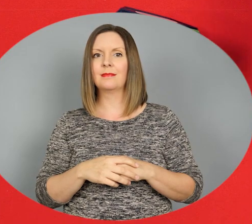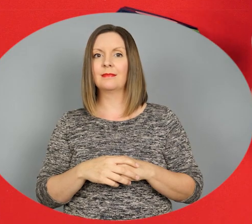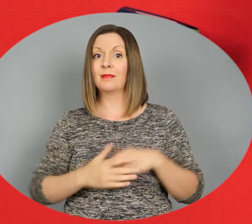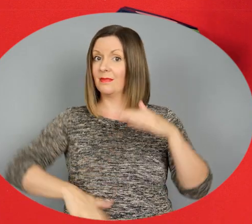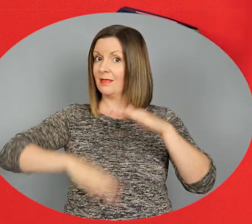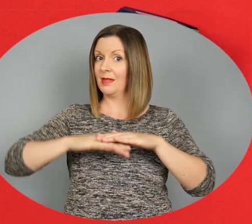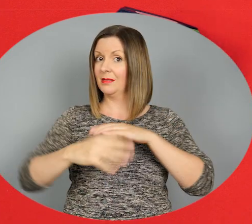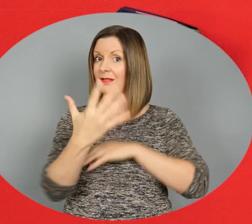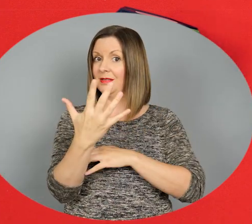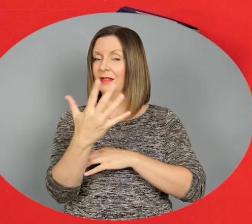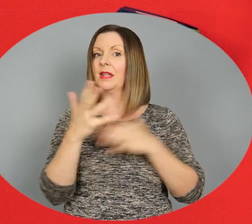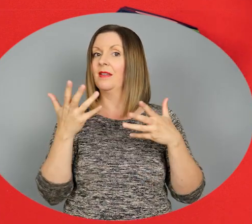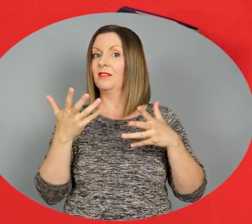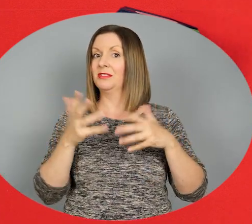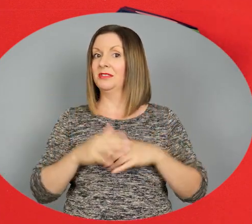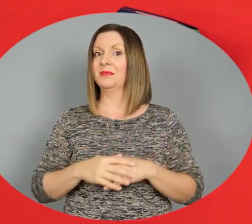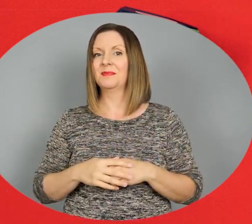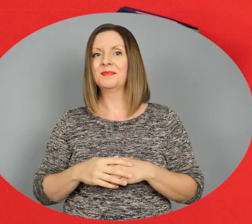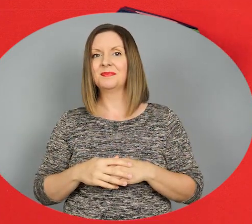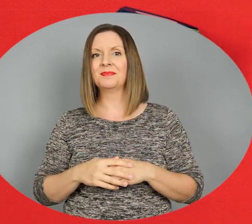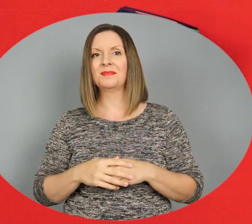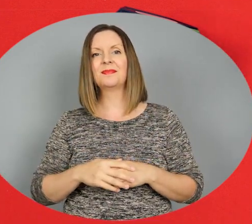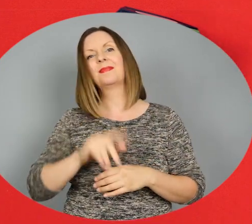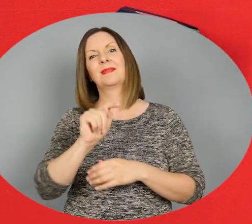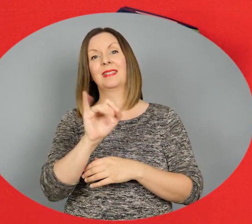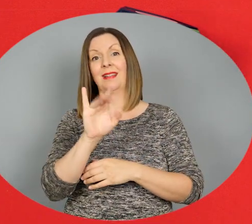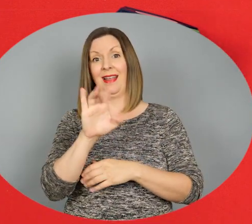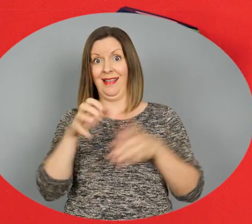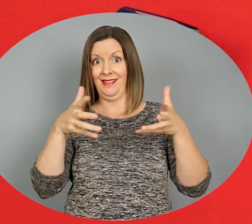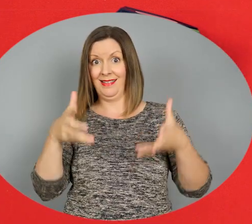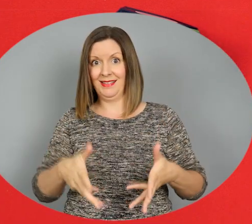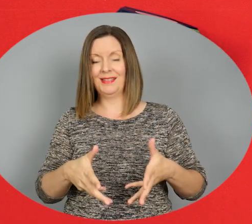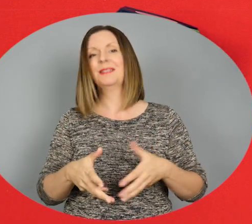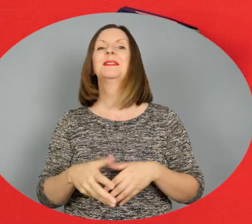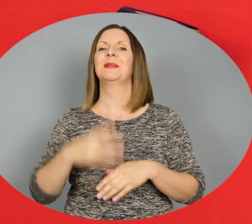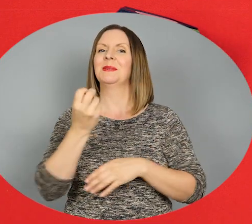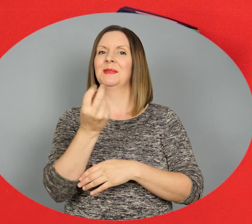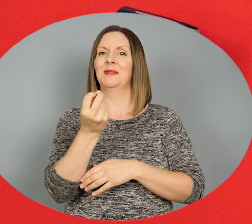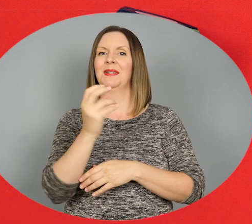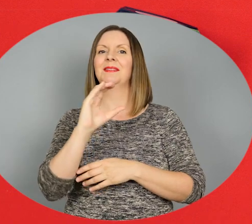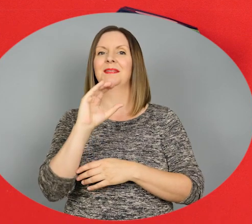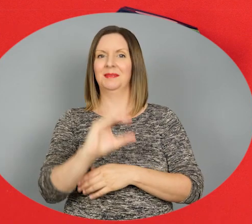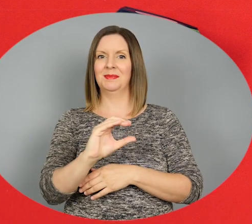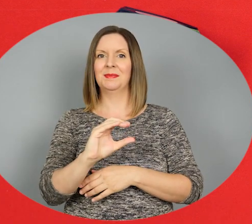to this stack here until there’s a total of 5 in the stack, and then any extras go